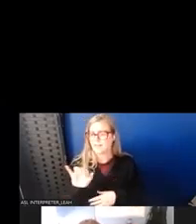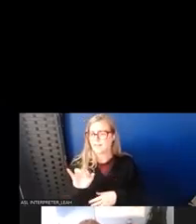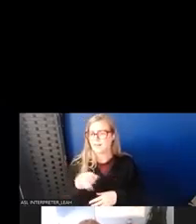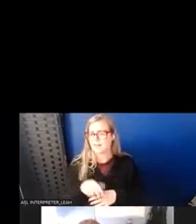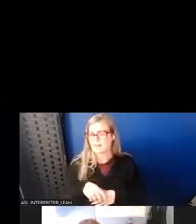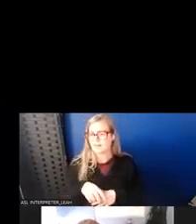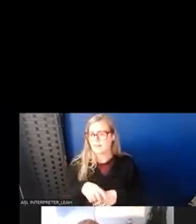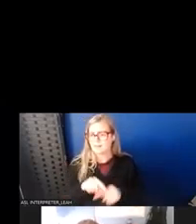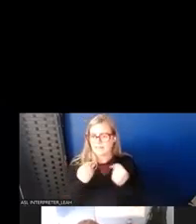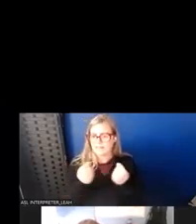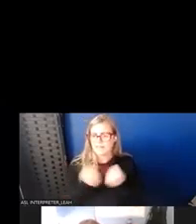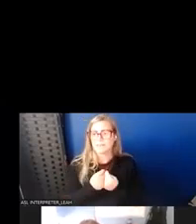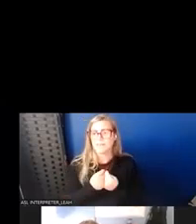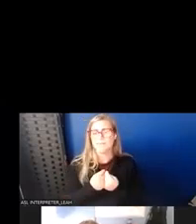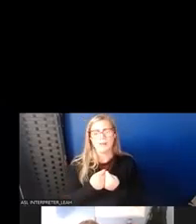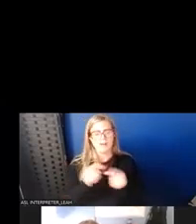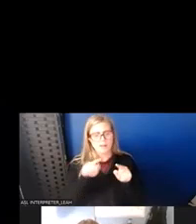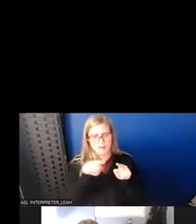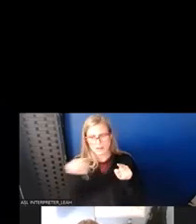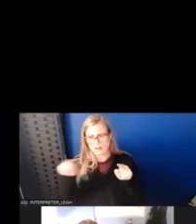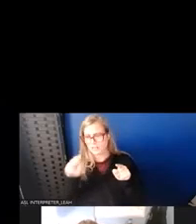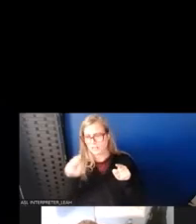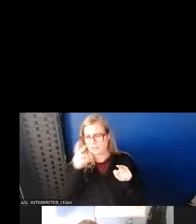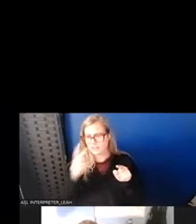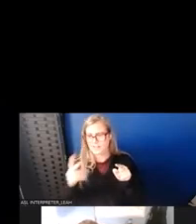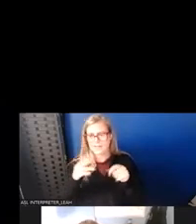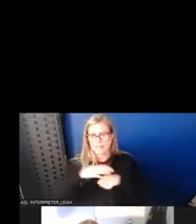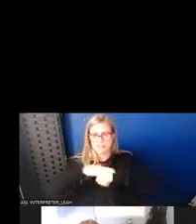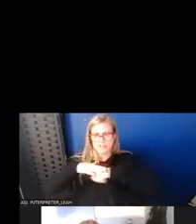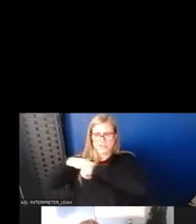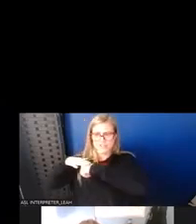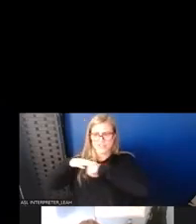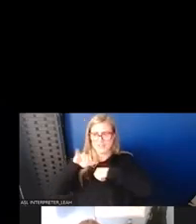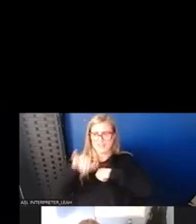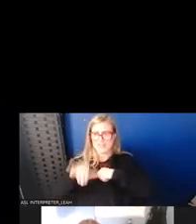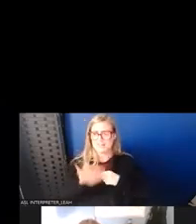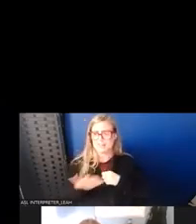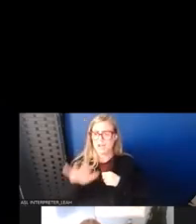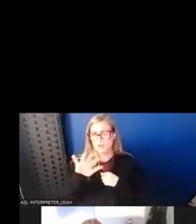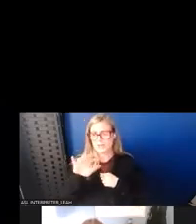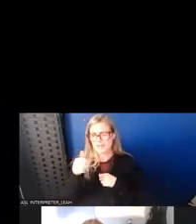the surface, right? But that's about 10 percent, 90% of all these other things like